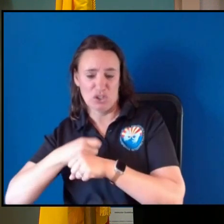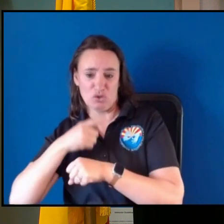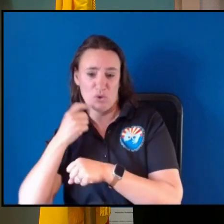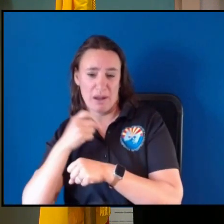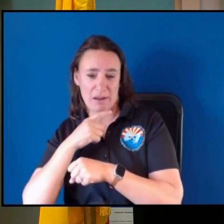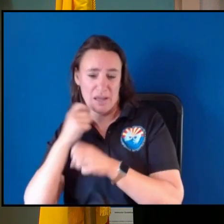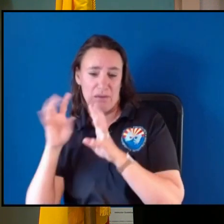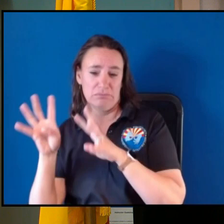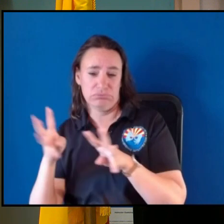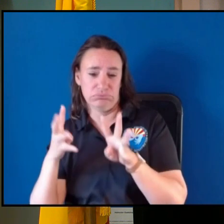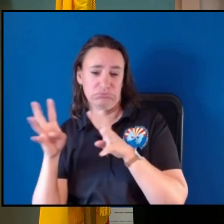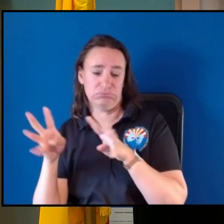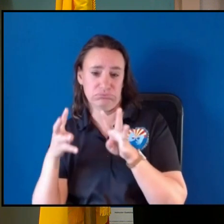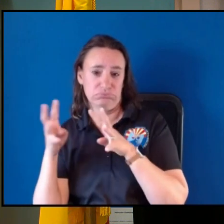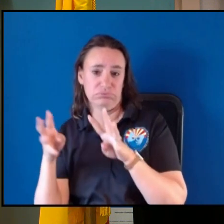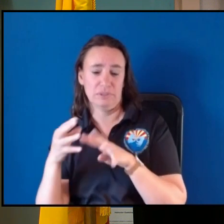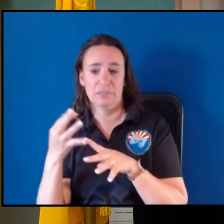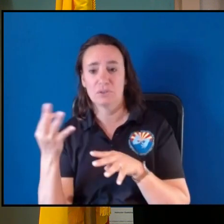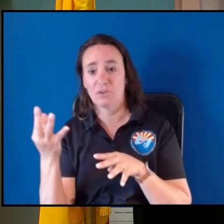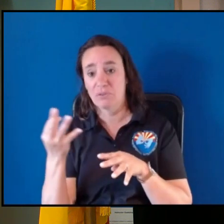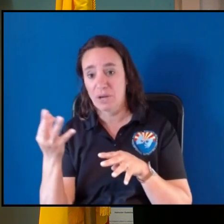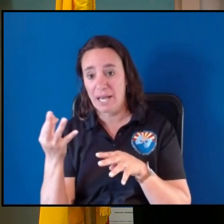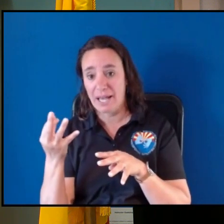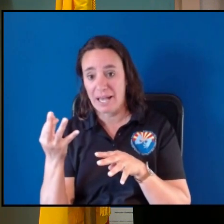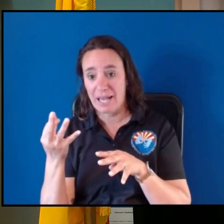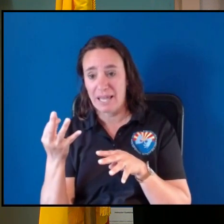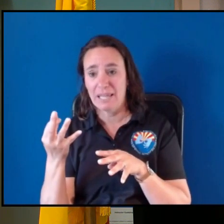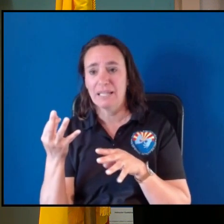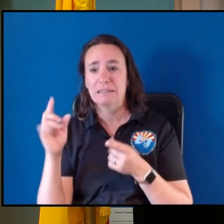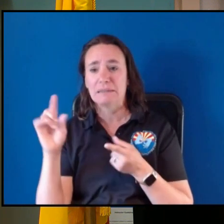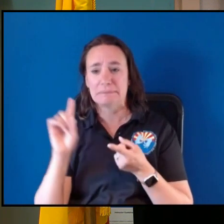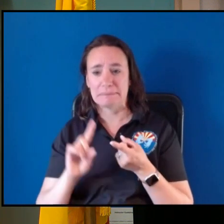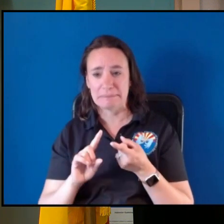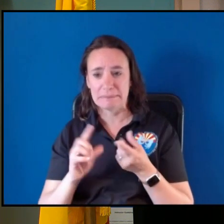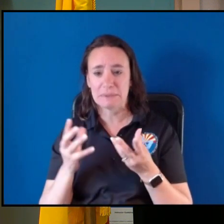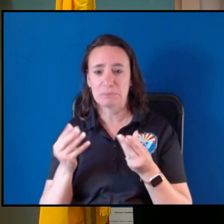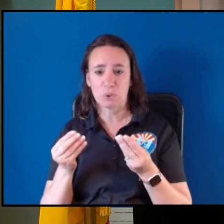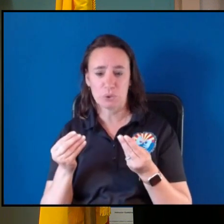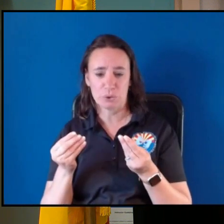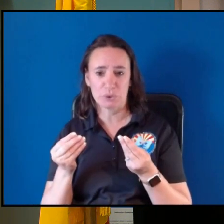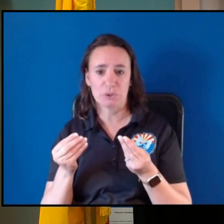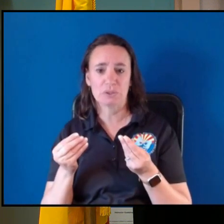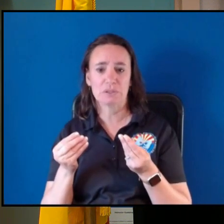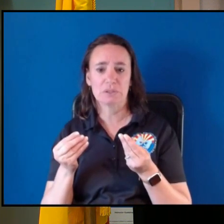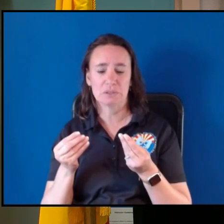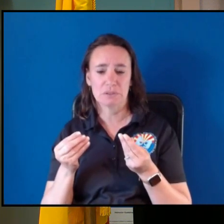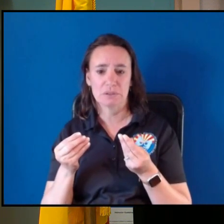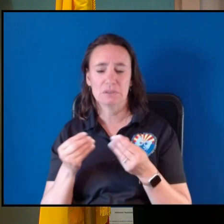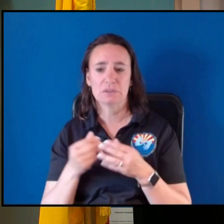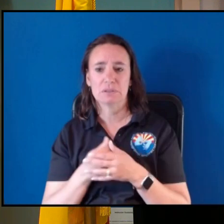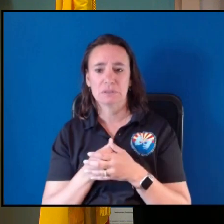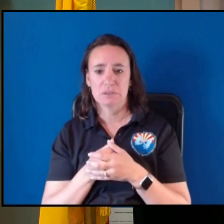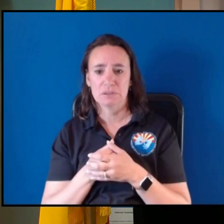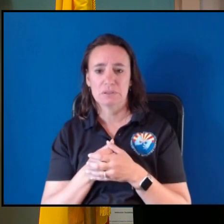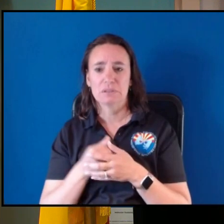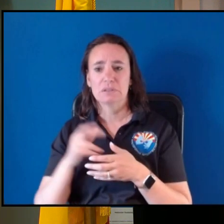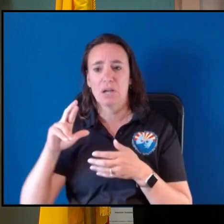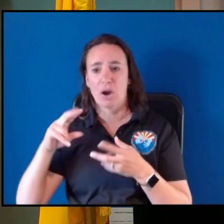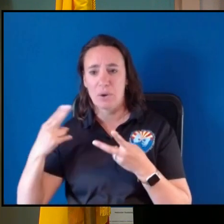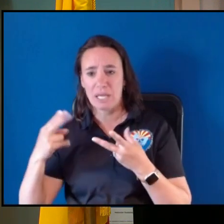see a lot less moisture. We're dropping our minimum and maximum relative humidities down with these westerly winds